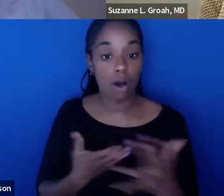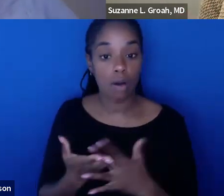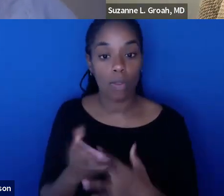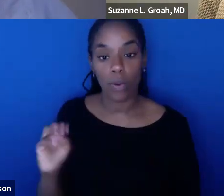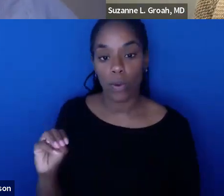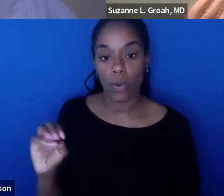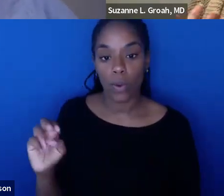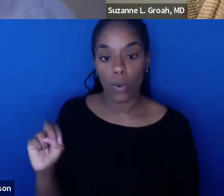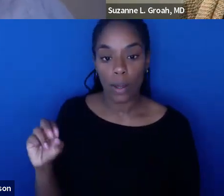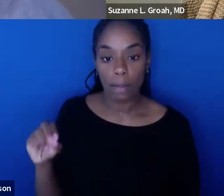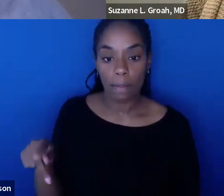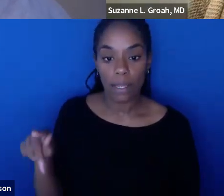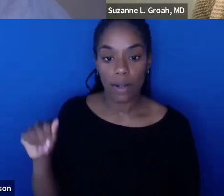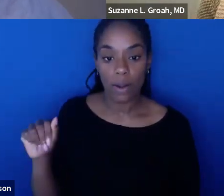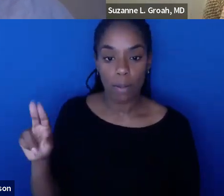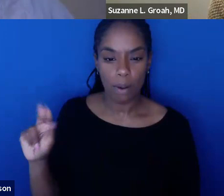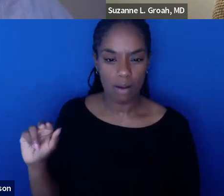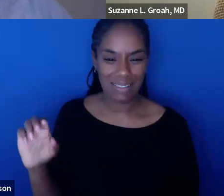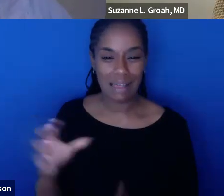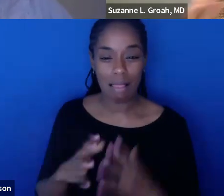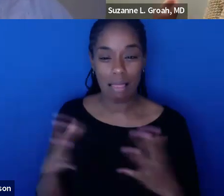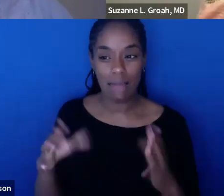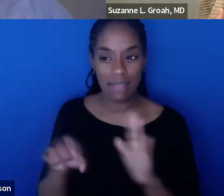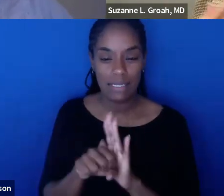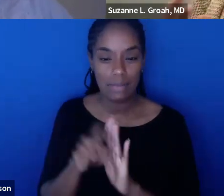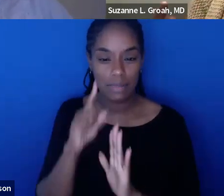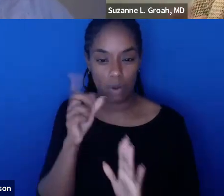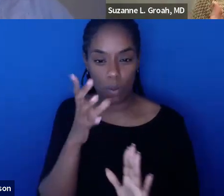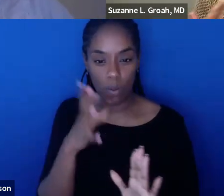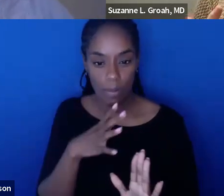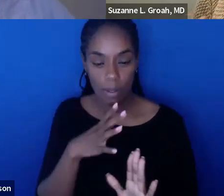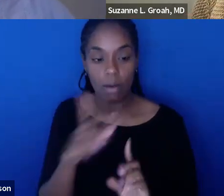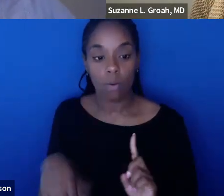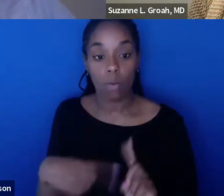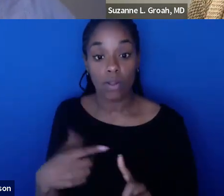Because a lot of these symptoms for women, once you have that pretty profound